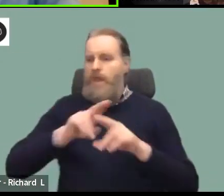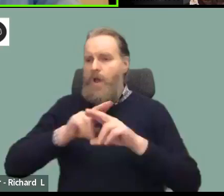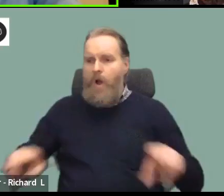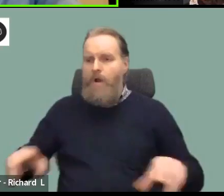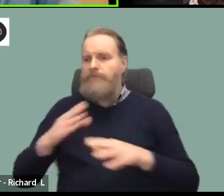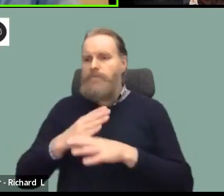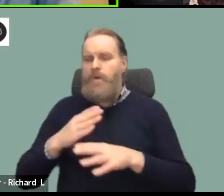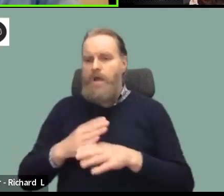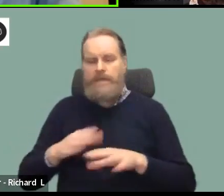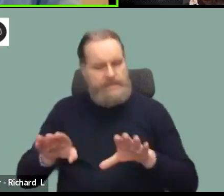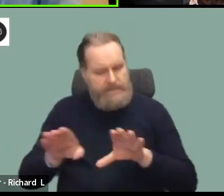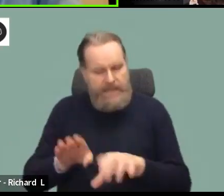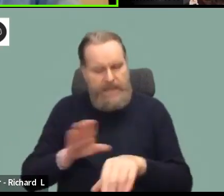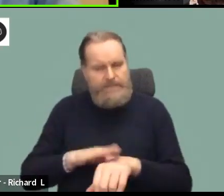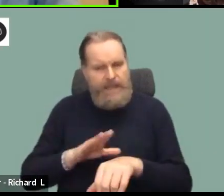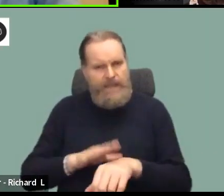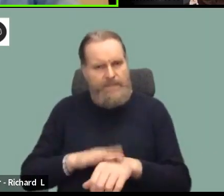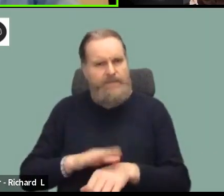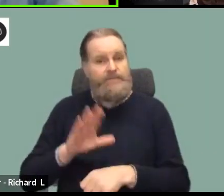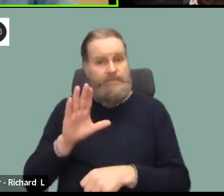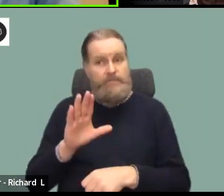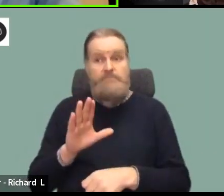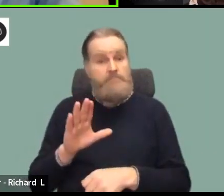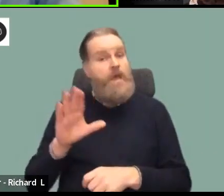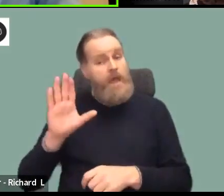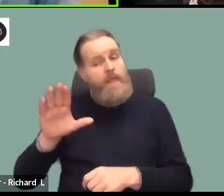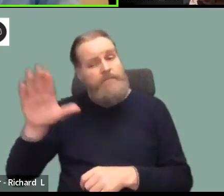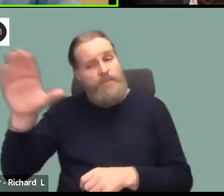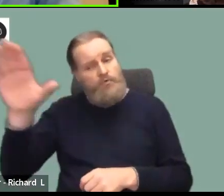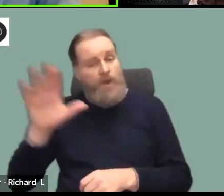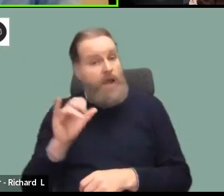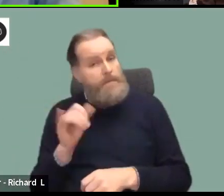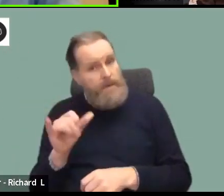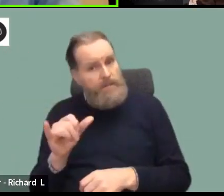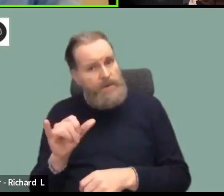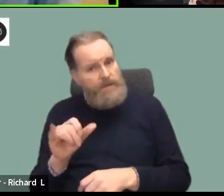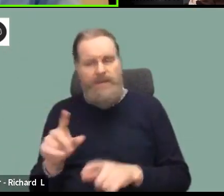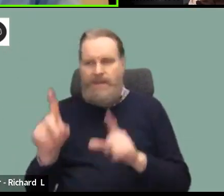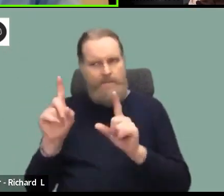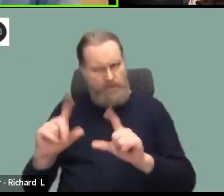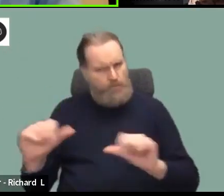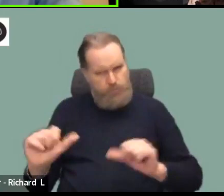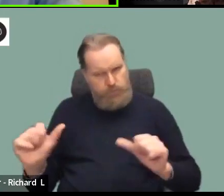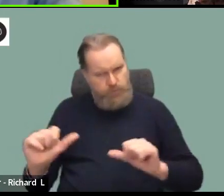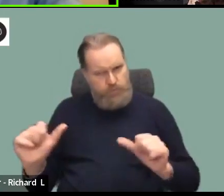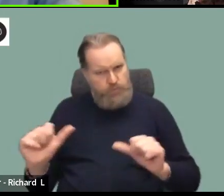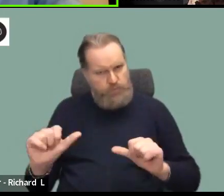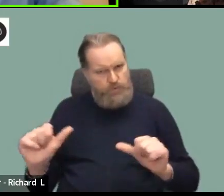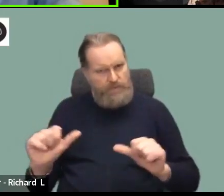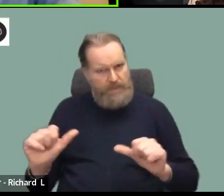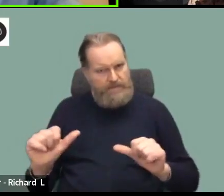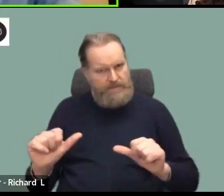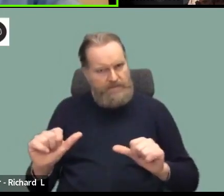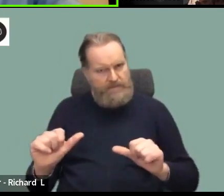unpaid action earlier. er. As I've said the seas er. As I've said the CSV was they will need to be a member at some stage.